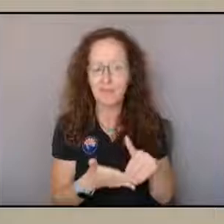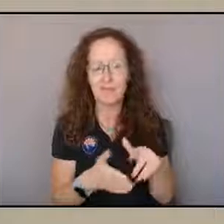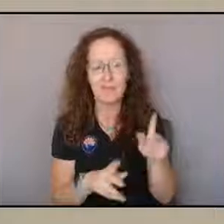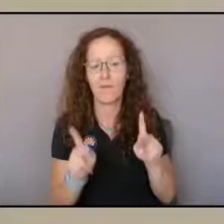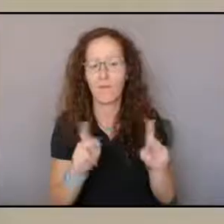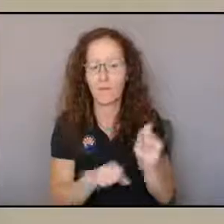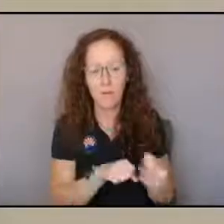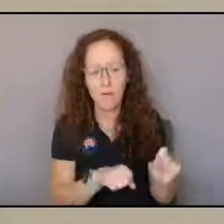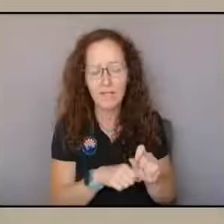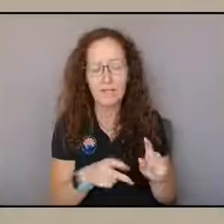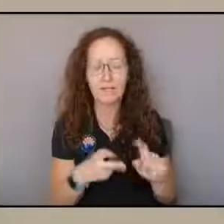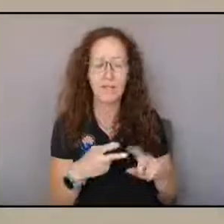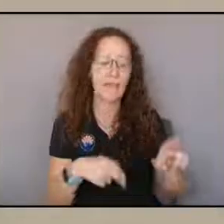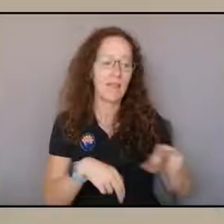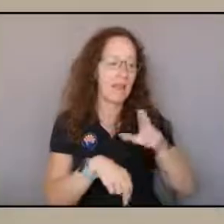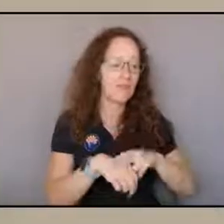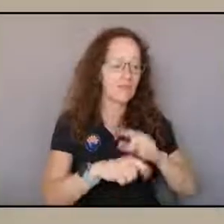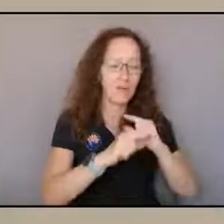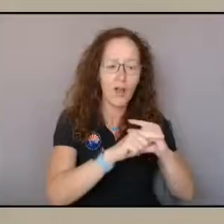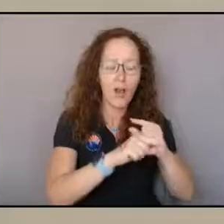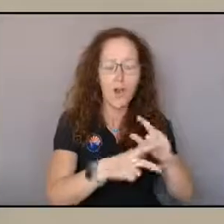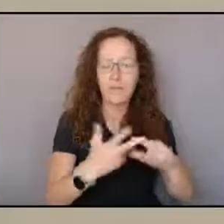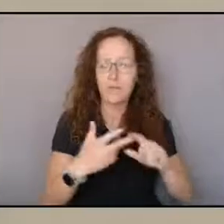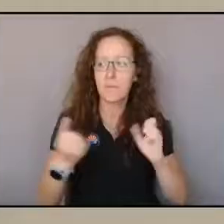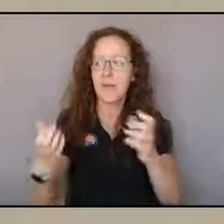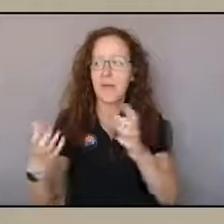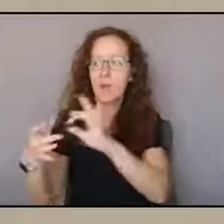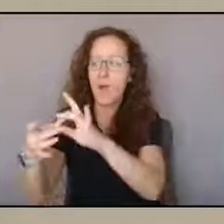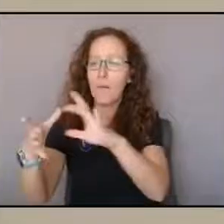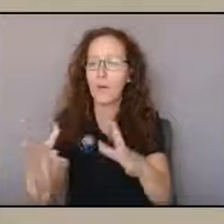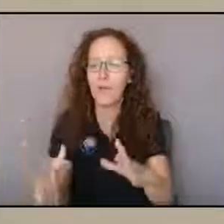FOLKS WORKING HARD OUT HERE WECHL THE NATIONAL GUARD,